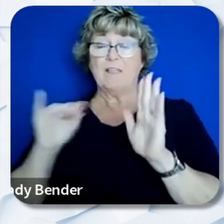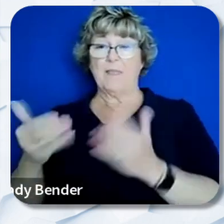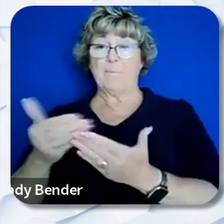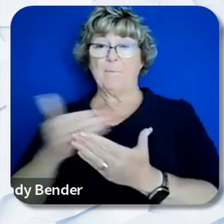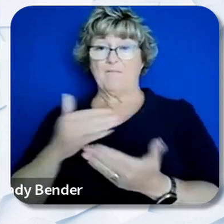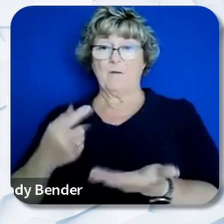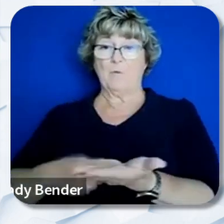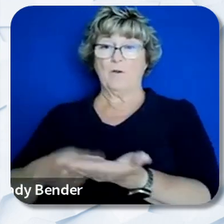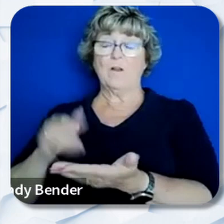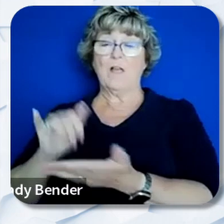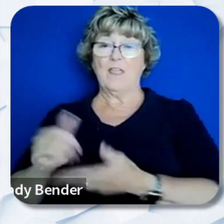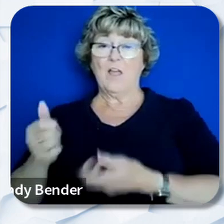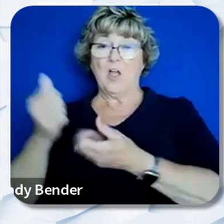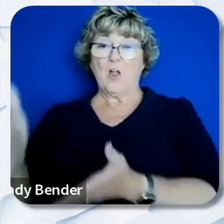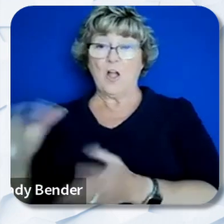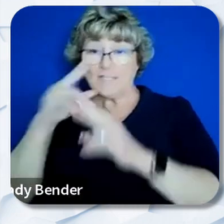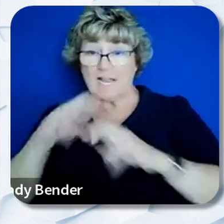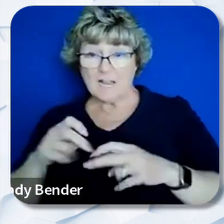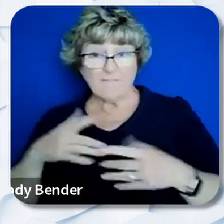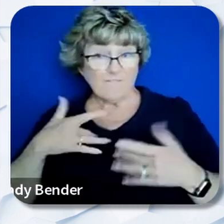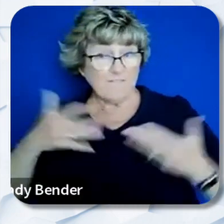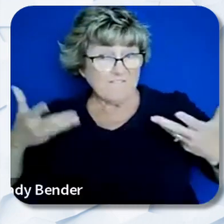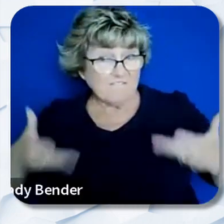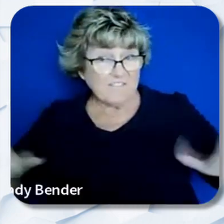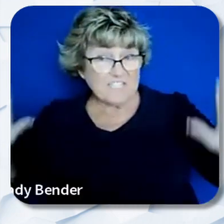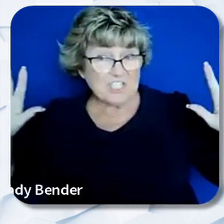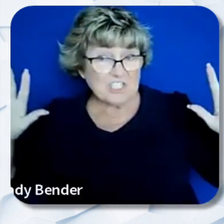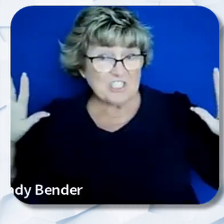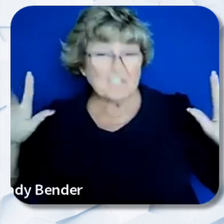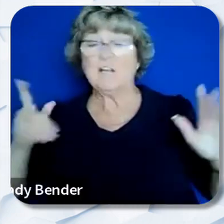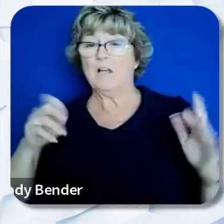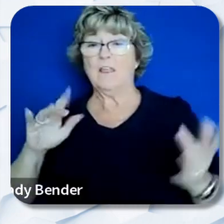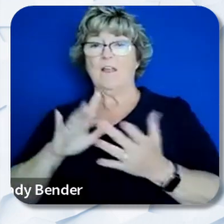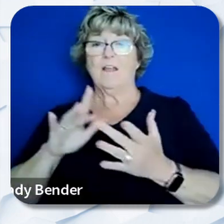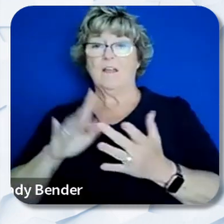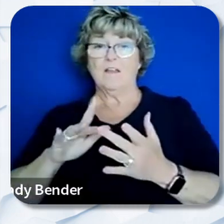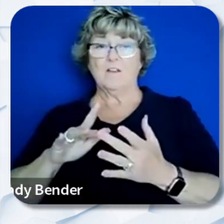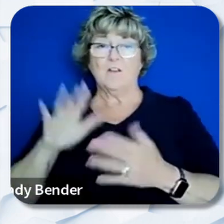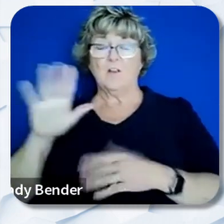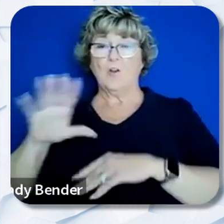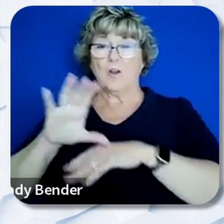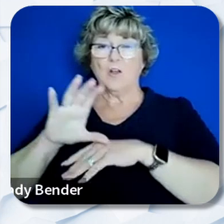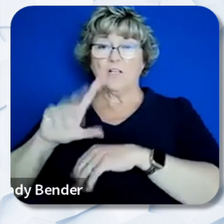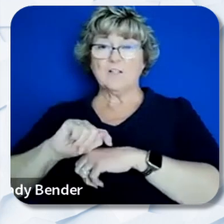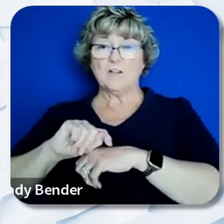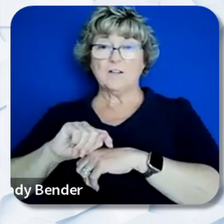the root cause analysis. Now, if you feel like we've done all that, then you should contact your FMTA consultant, and they can walk through that. But we really need folks